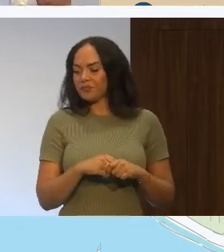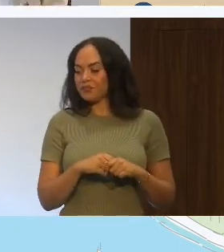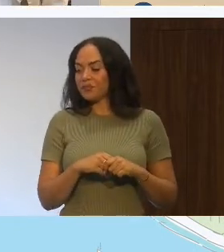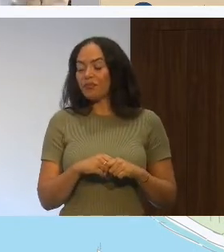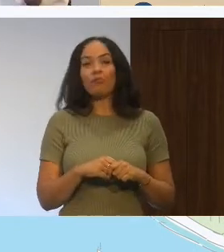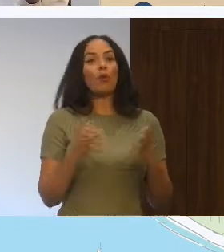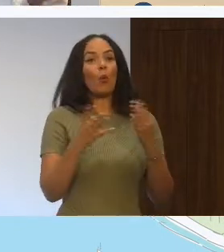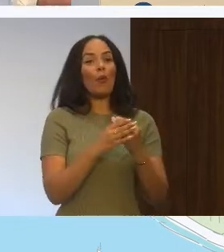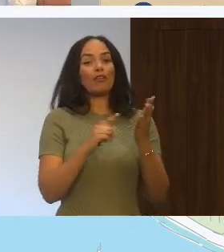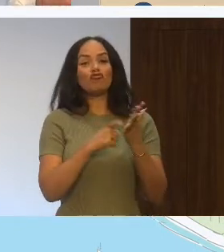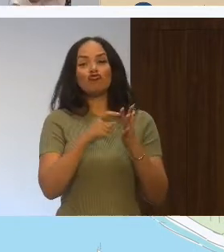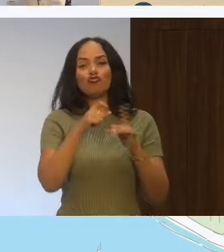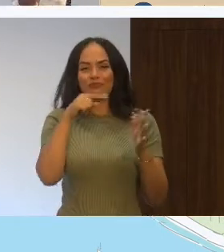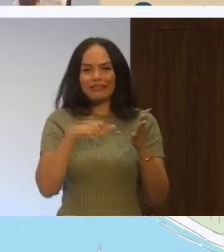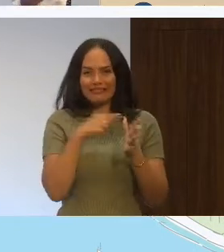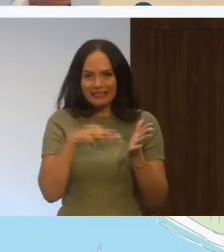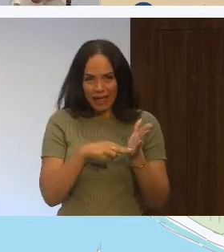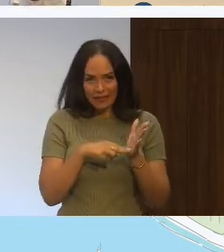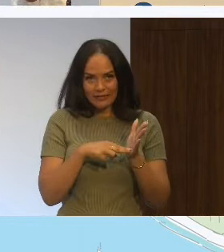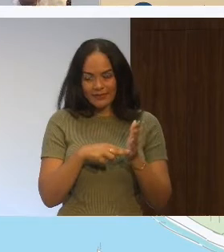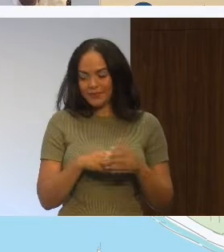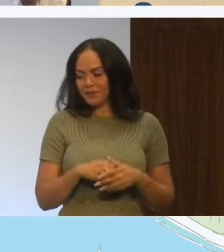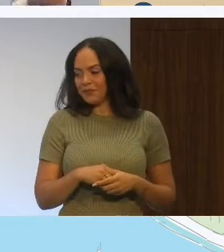and then with an antiemetic and the one that I favor is, is domperidone